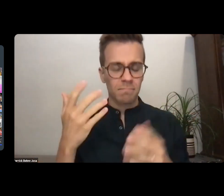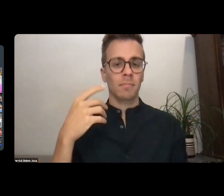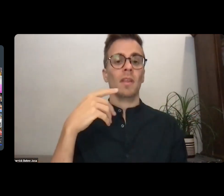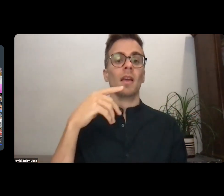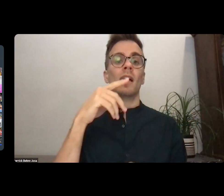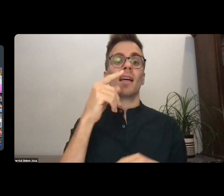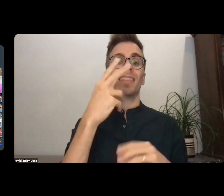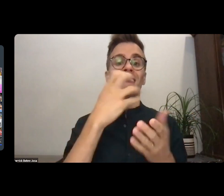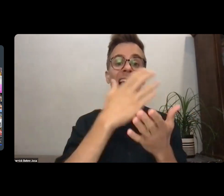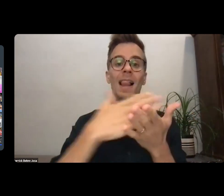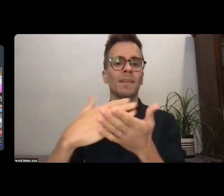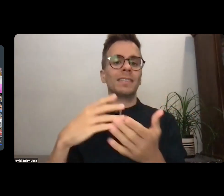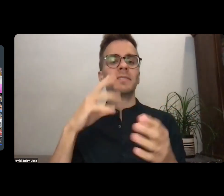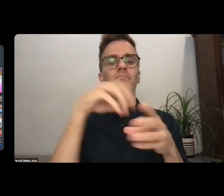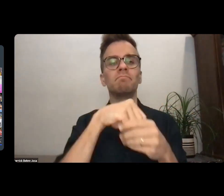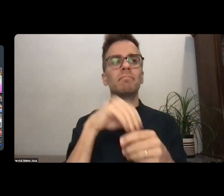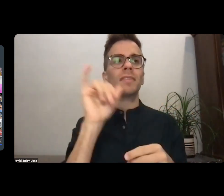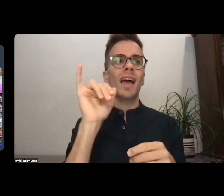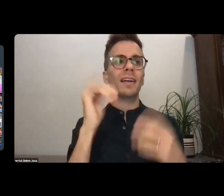You may be wondering what those are.